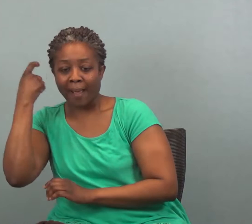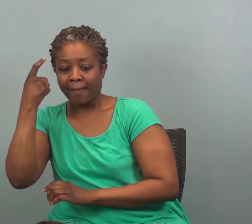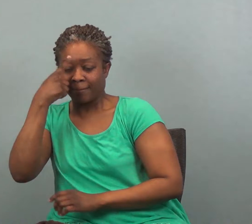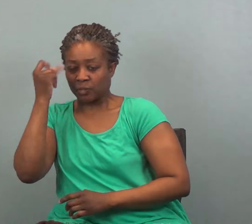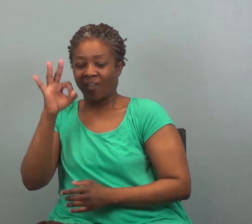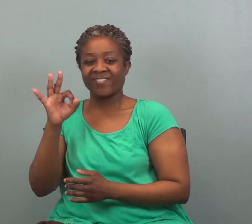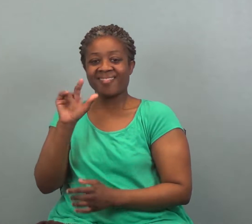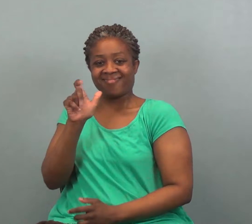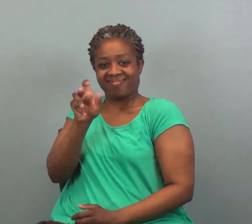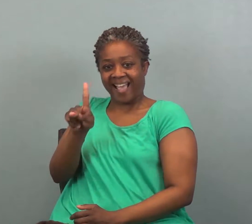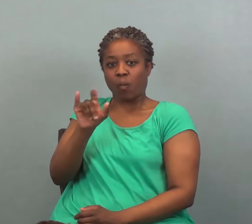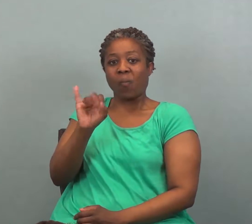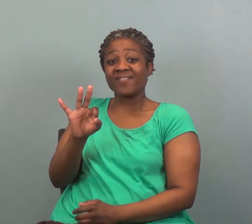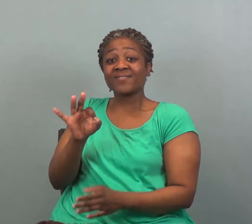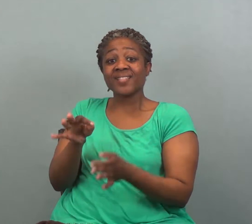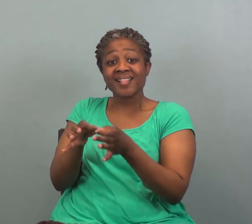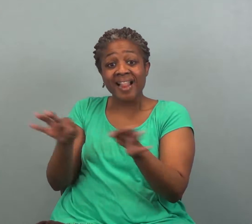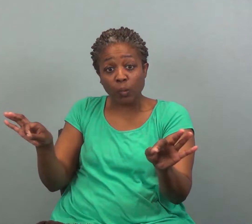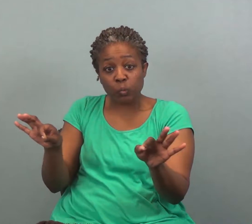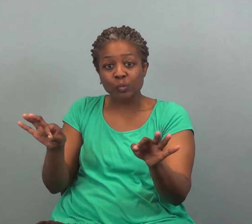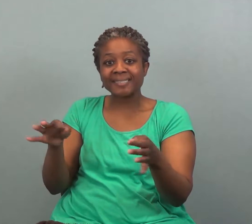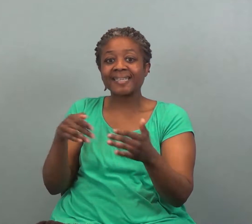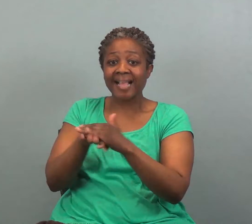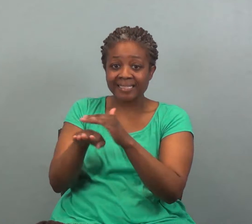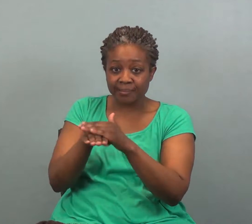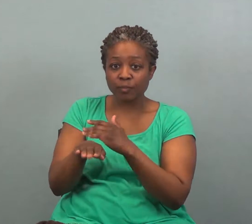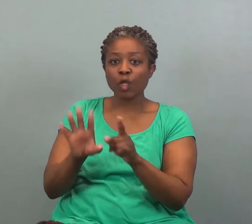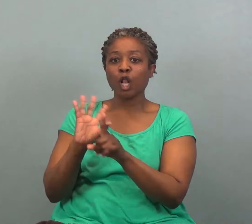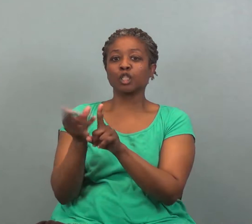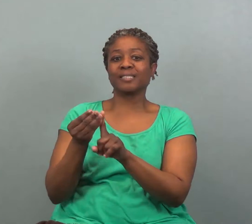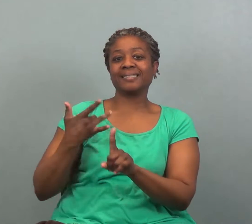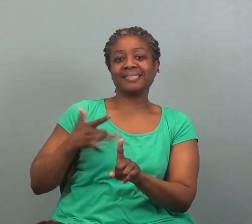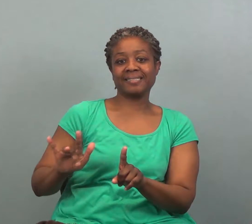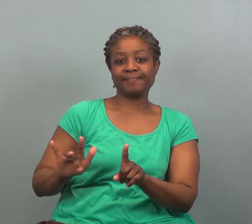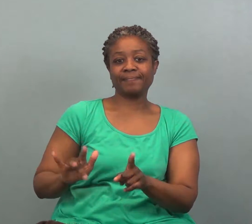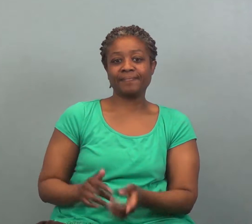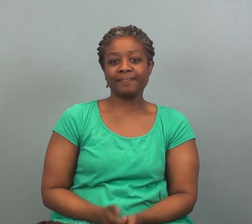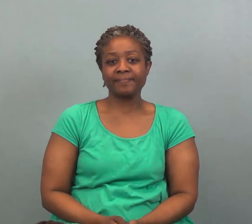may be retraumatized due to lack of language accessibility and cultural sensitivity.